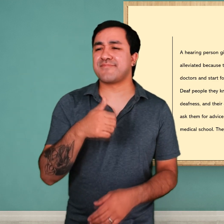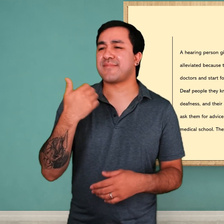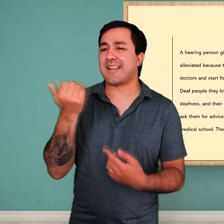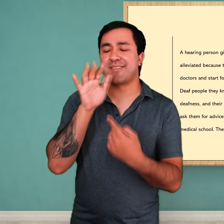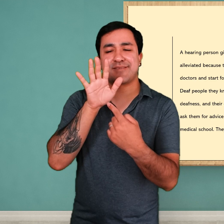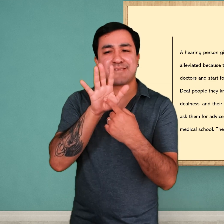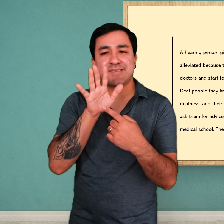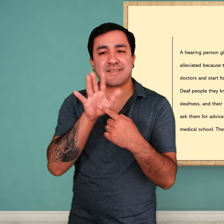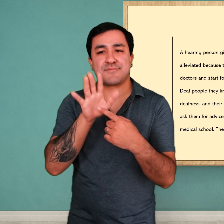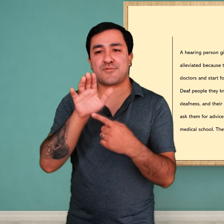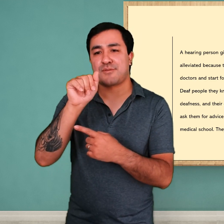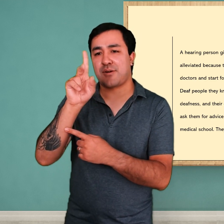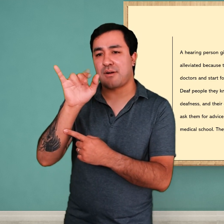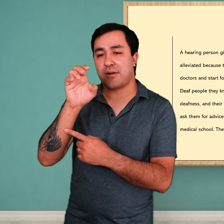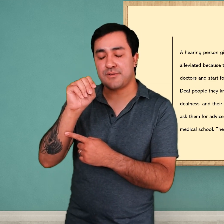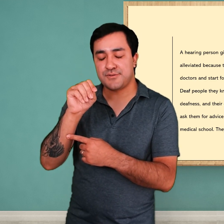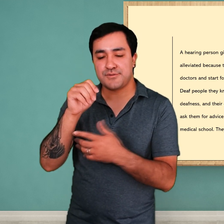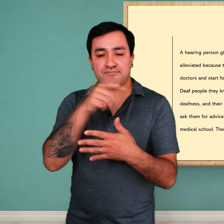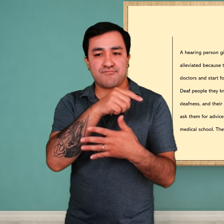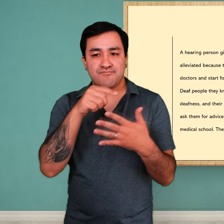Some additional scenarios of audism include: